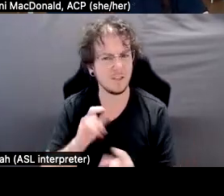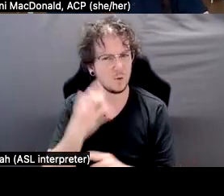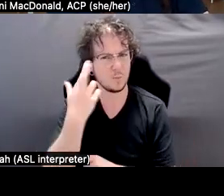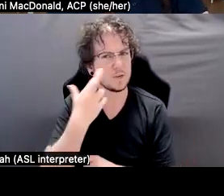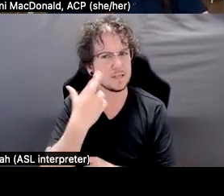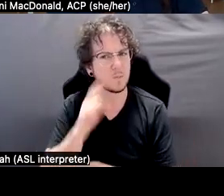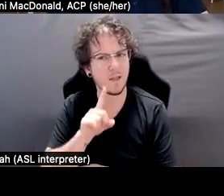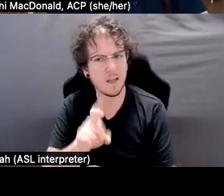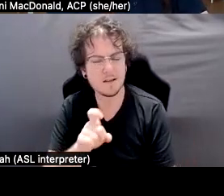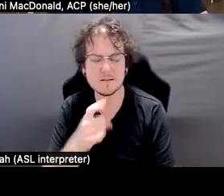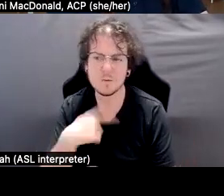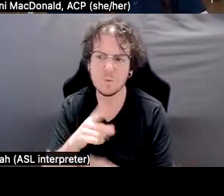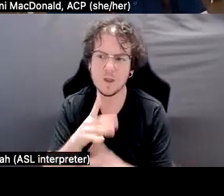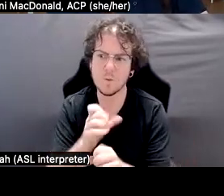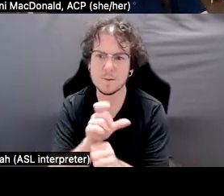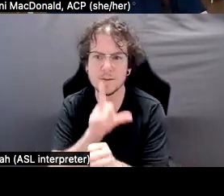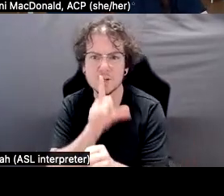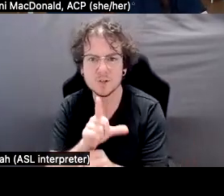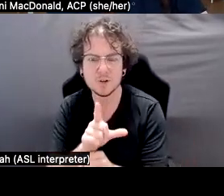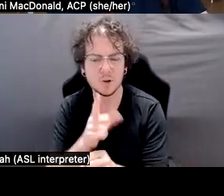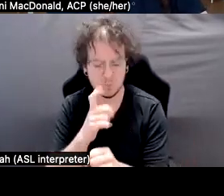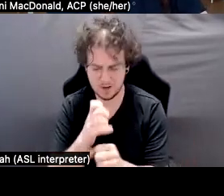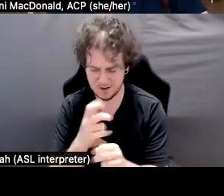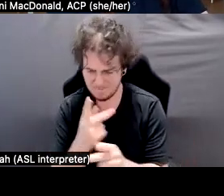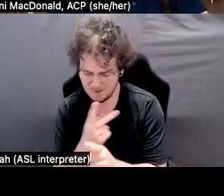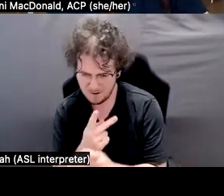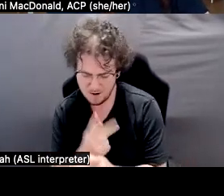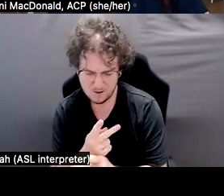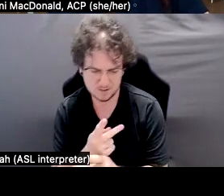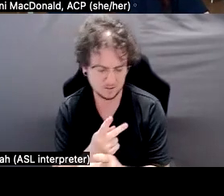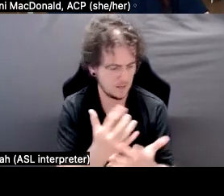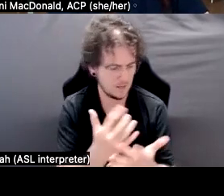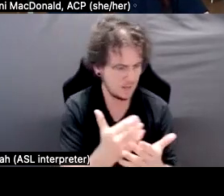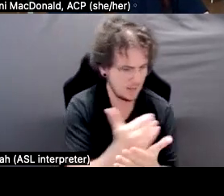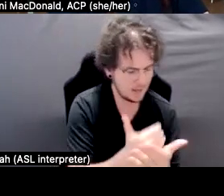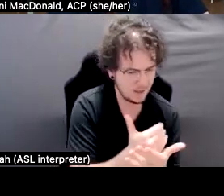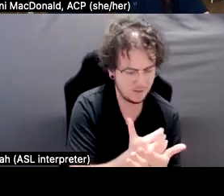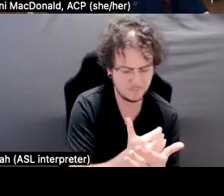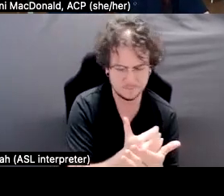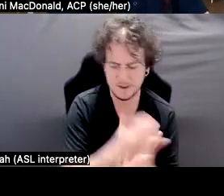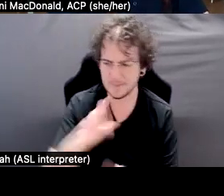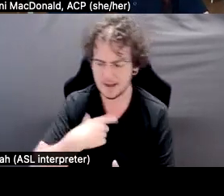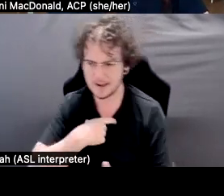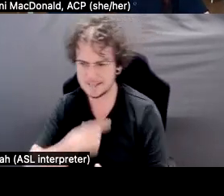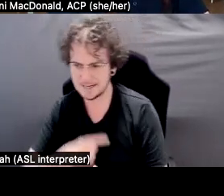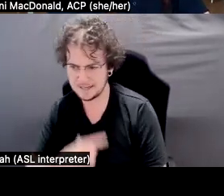to be able to cross-reference compensation with those pieces of identity data because we saw